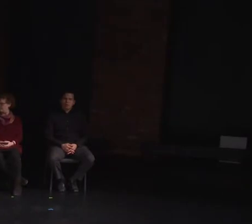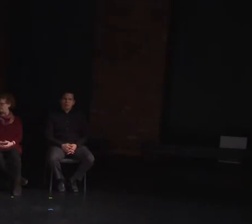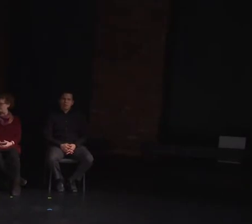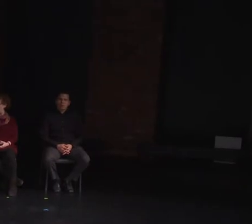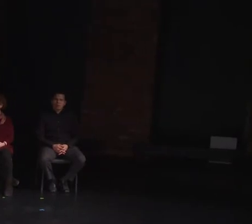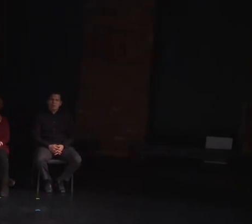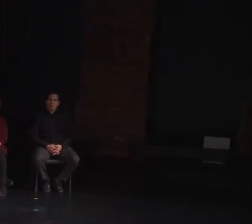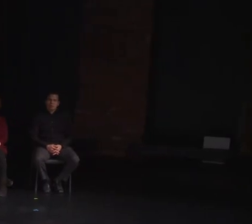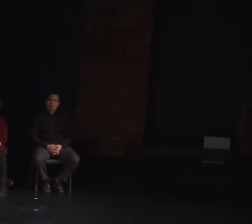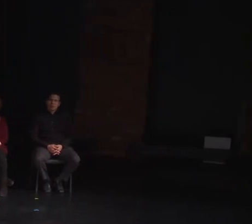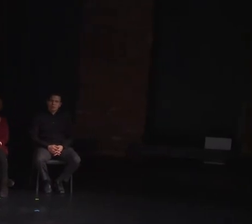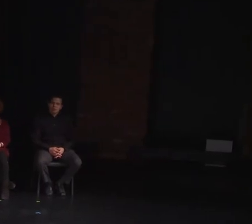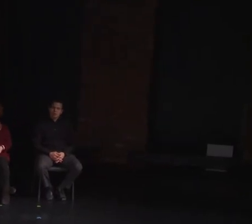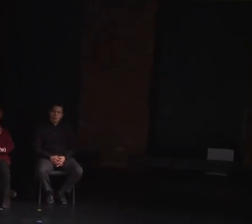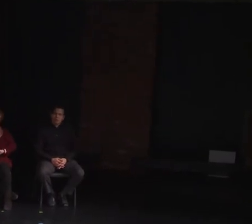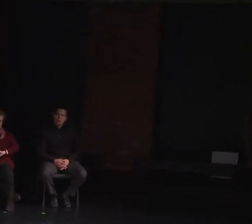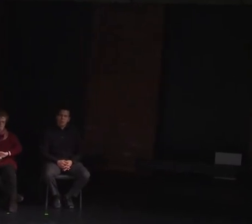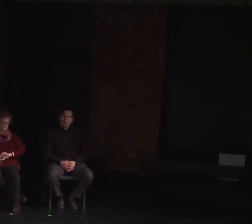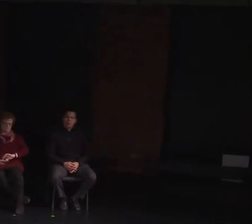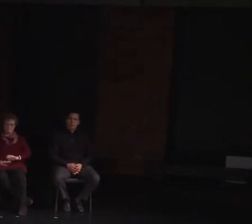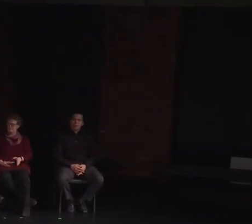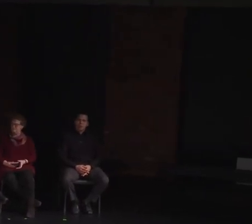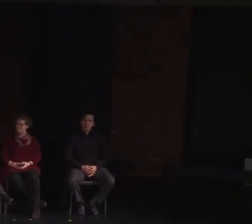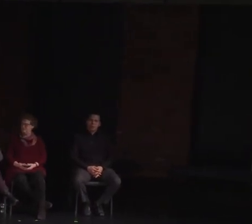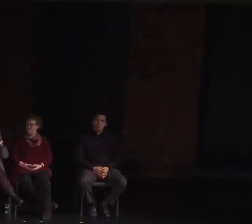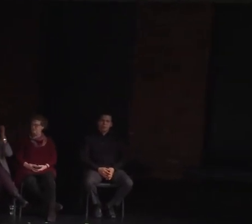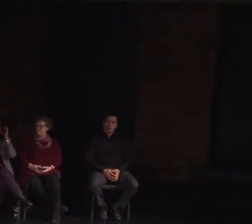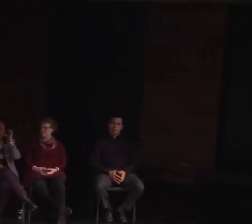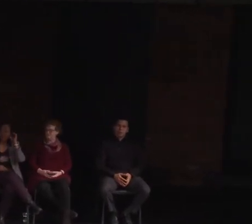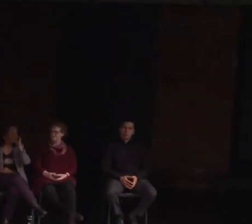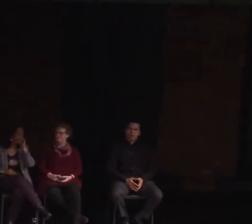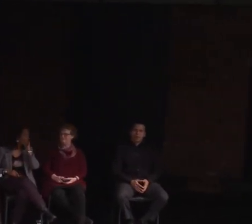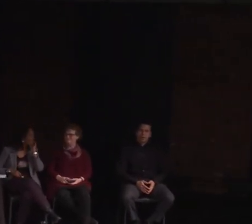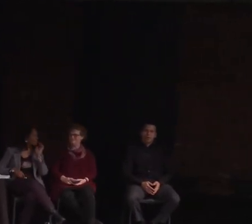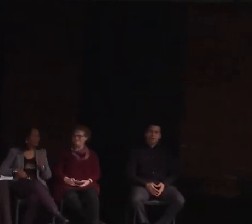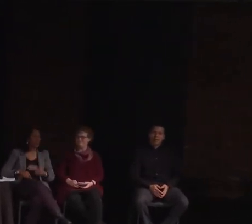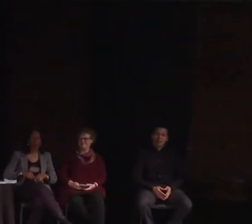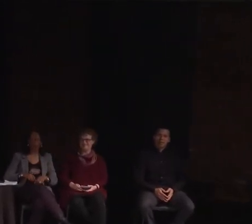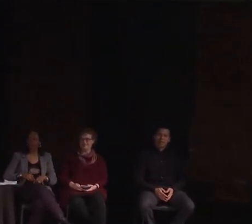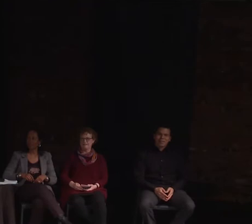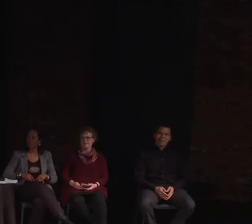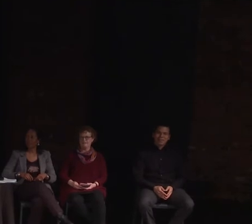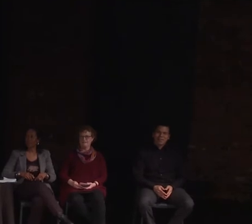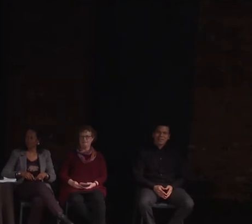Kim: Good morning everyone. Thank you so much for joining us today. My name is Kim and I'll be your MC in the theater.